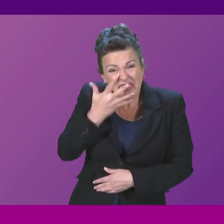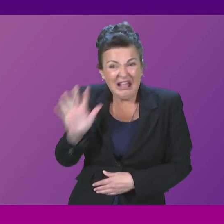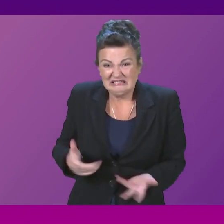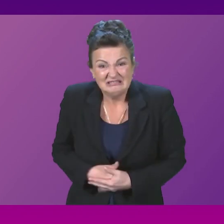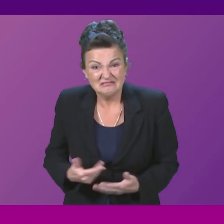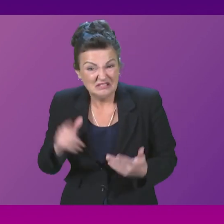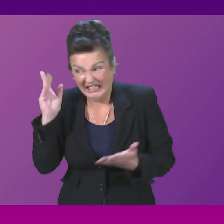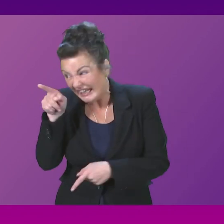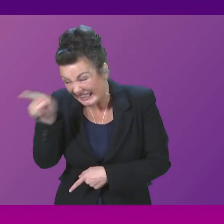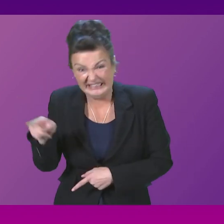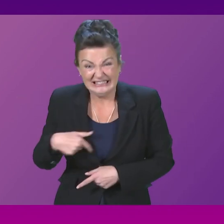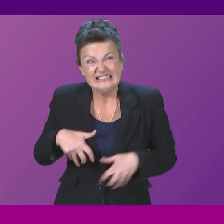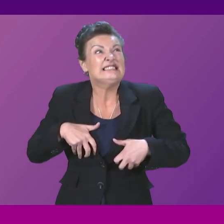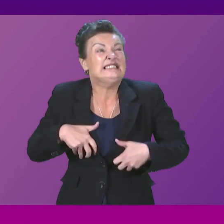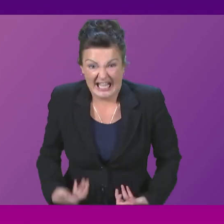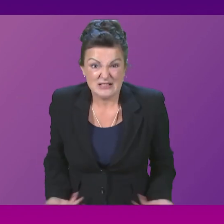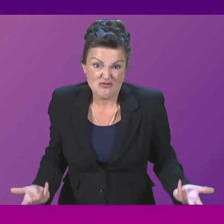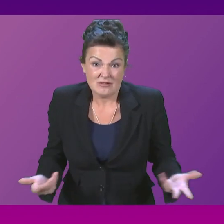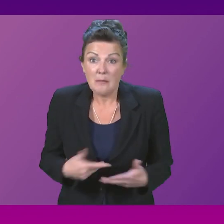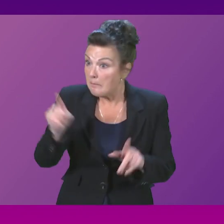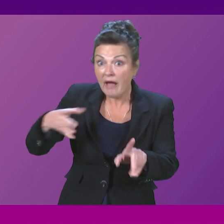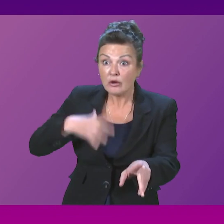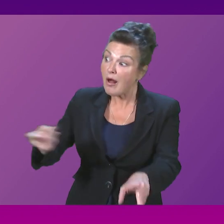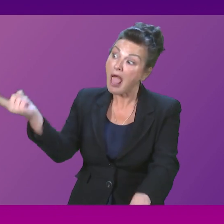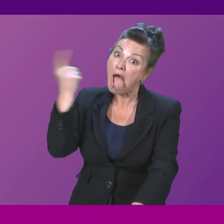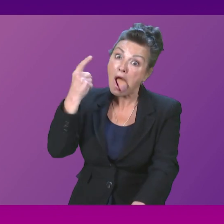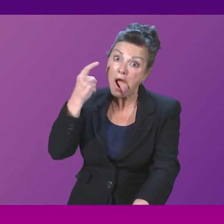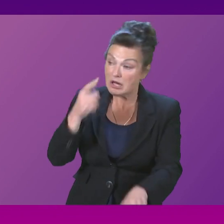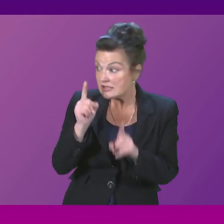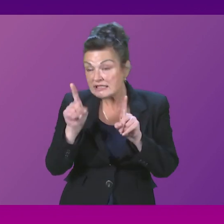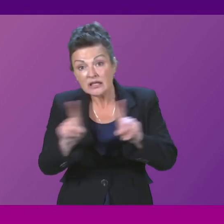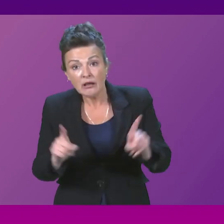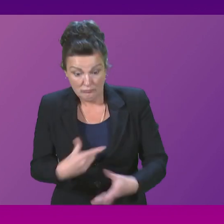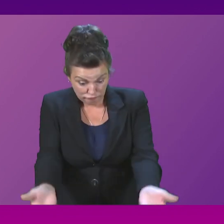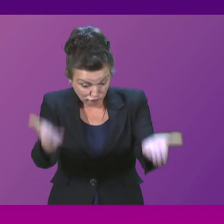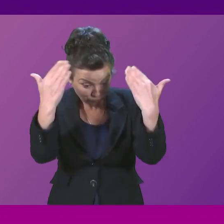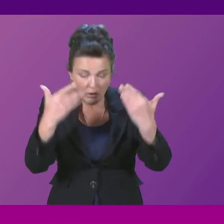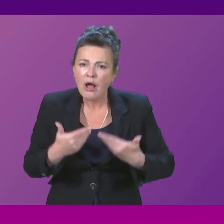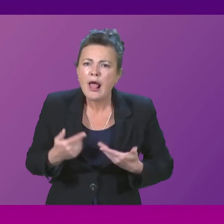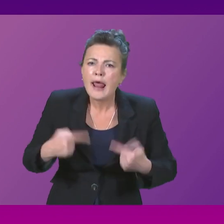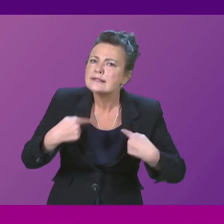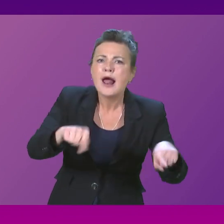If he wants to put it to the test, let us allow the Scottish people to look at all of